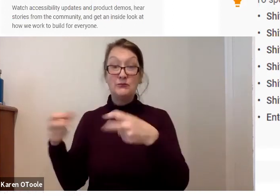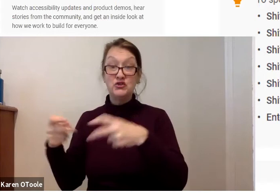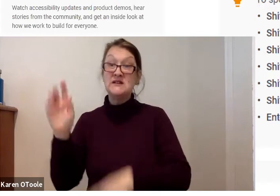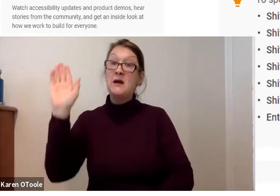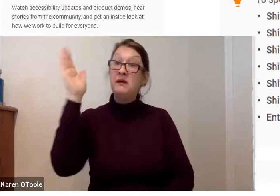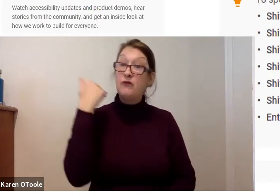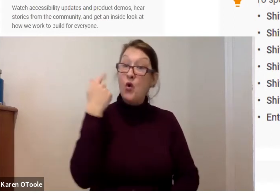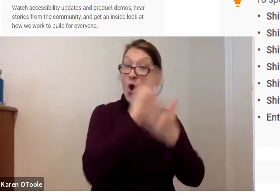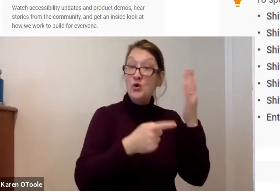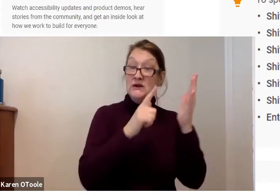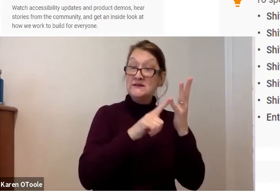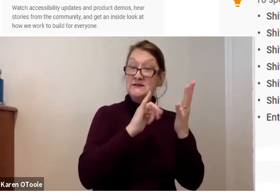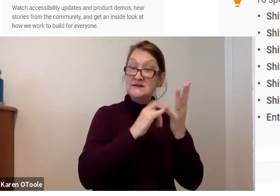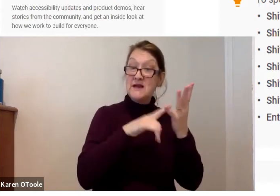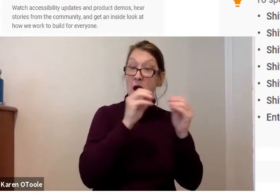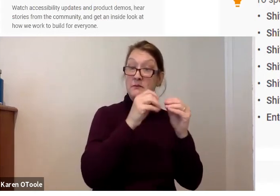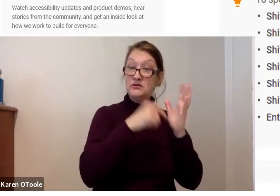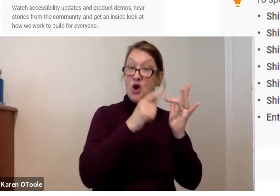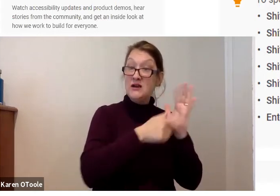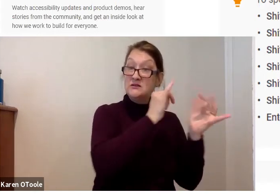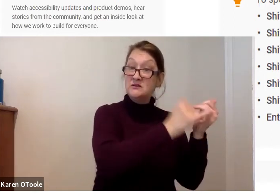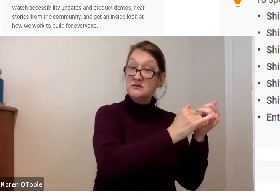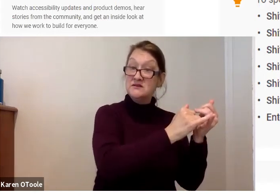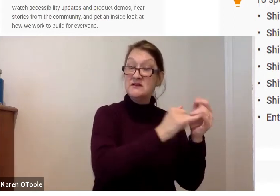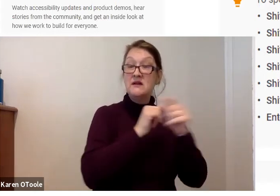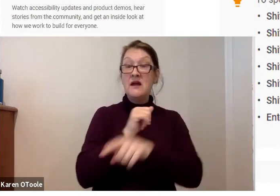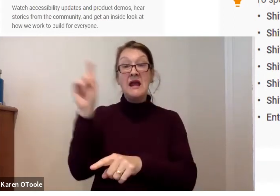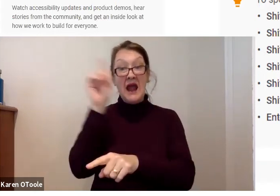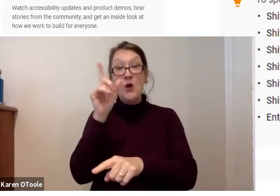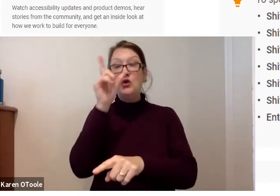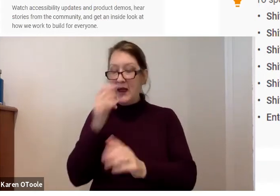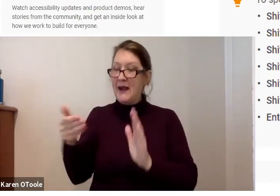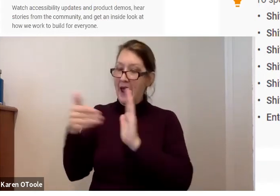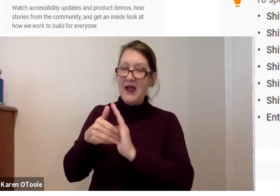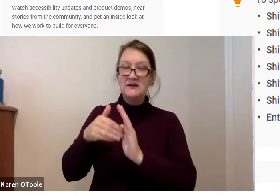Now they have added features like closed captioning so you can put in sound effects.